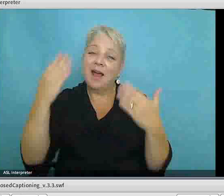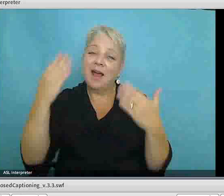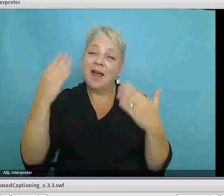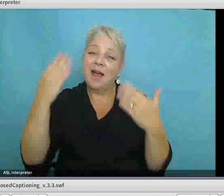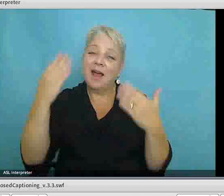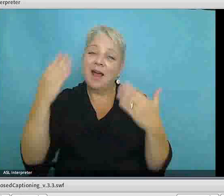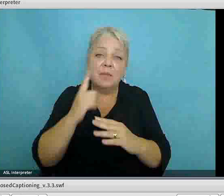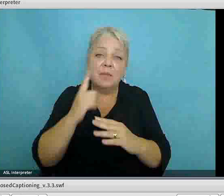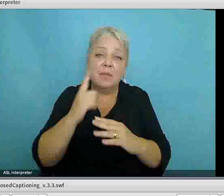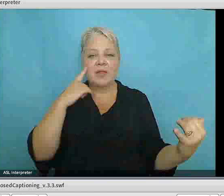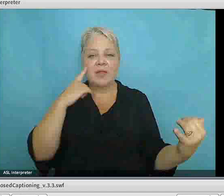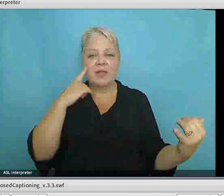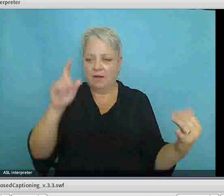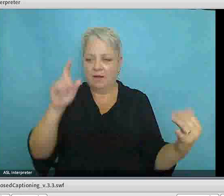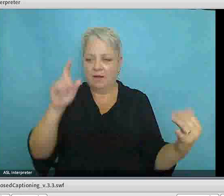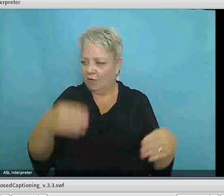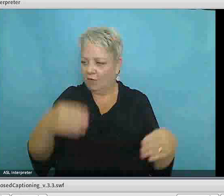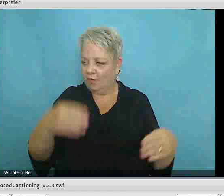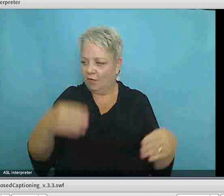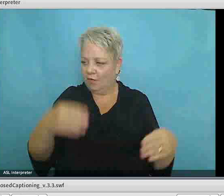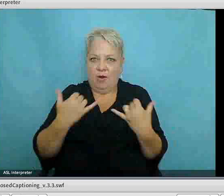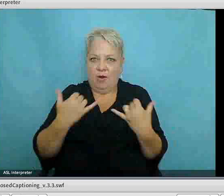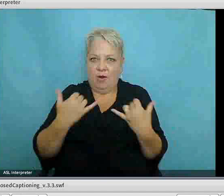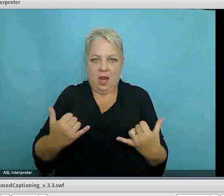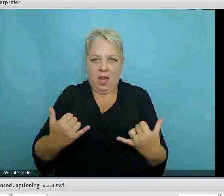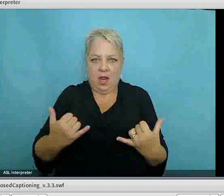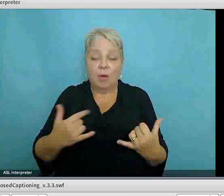that we have with these three plans. Thank you.